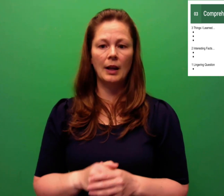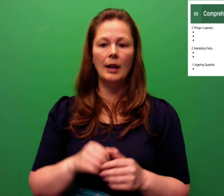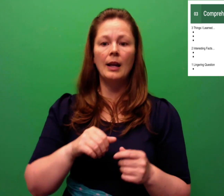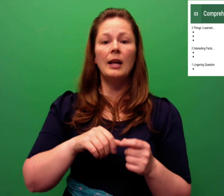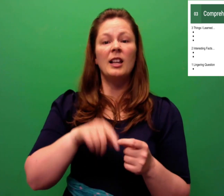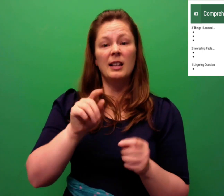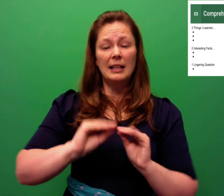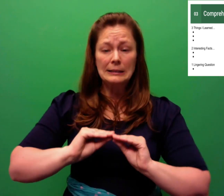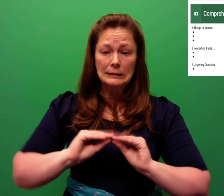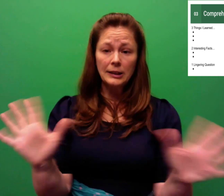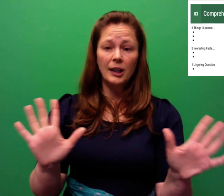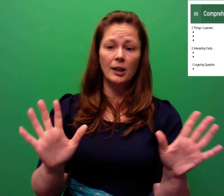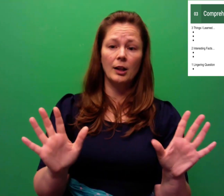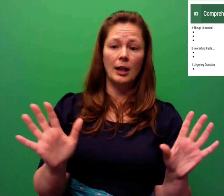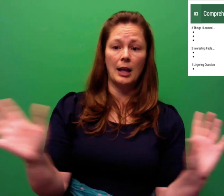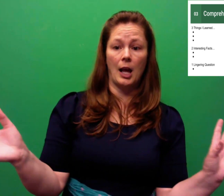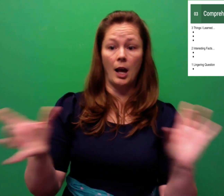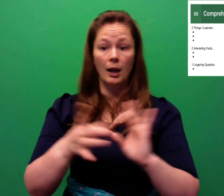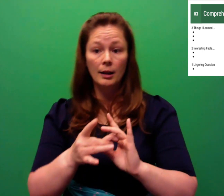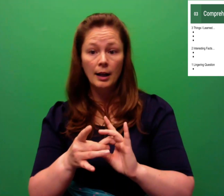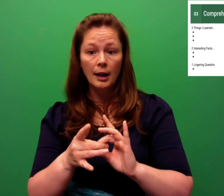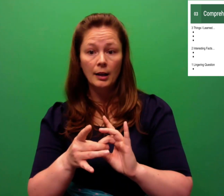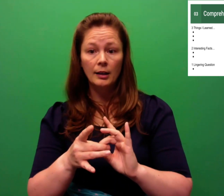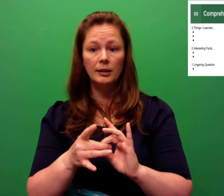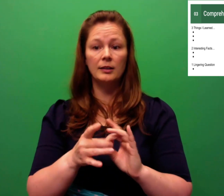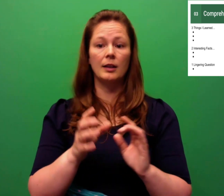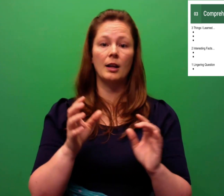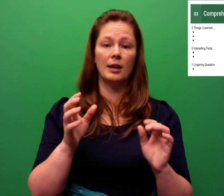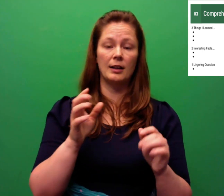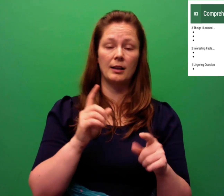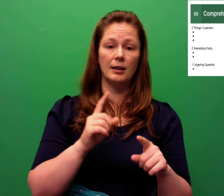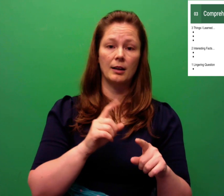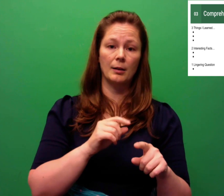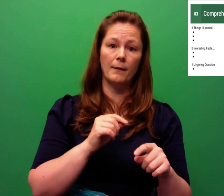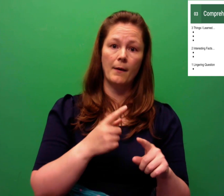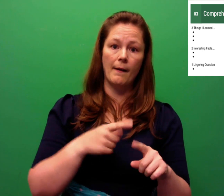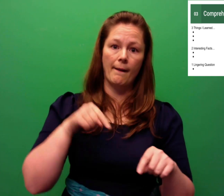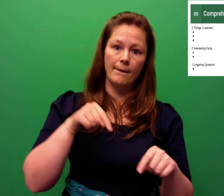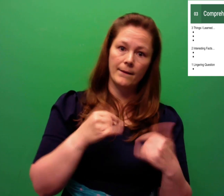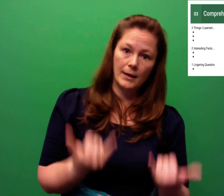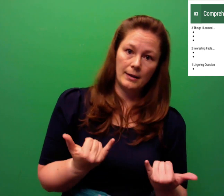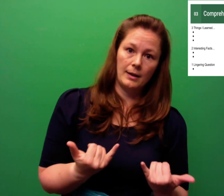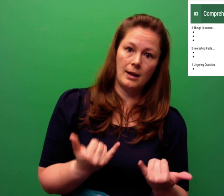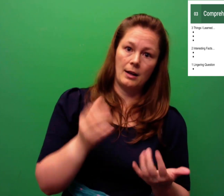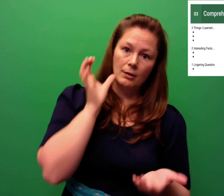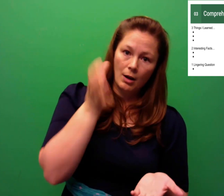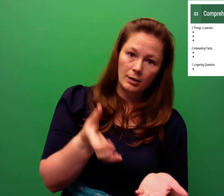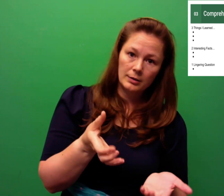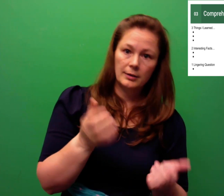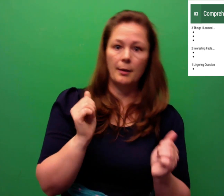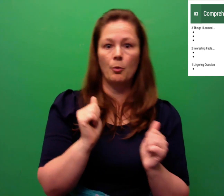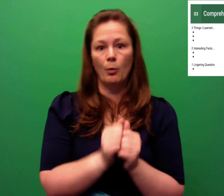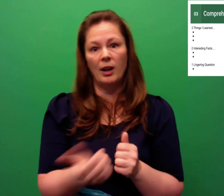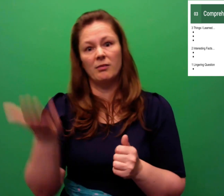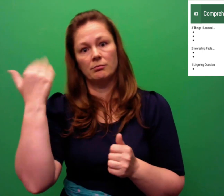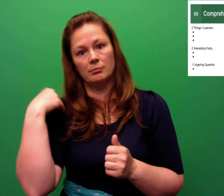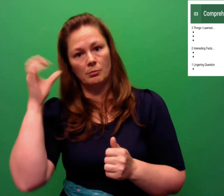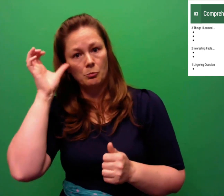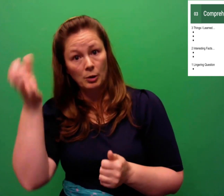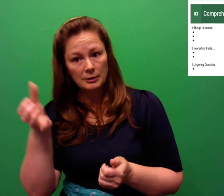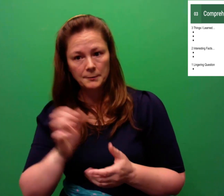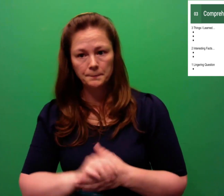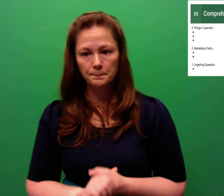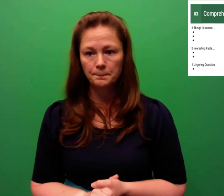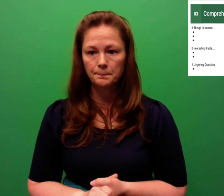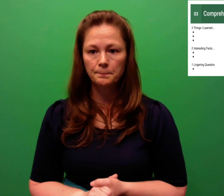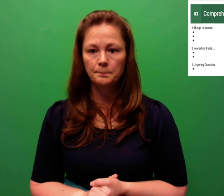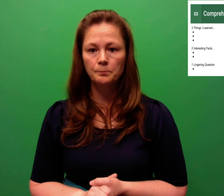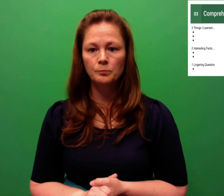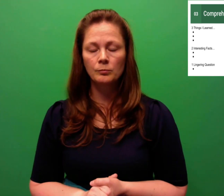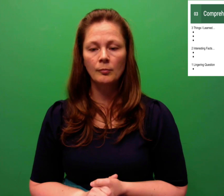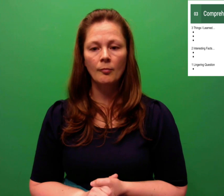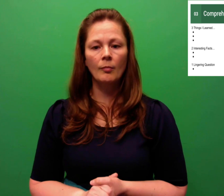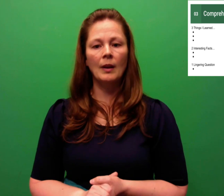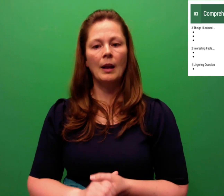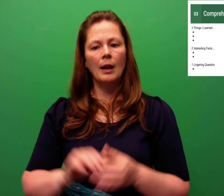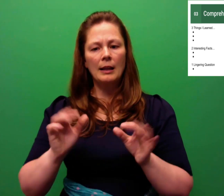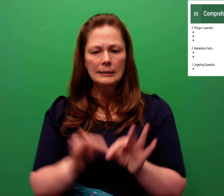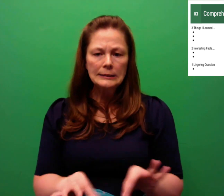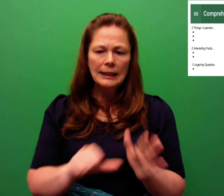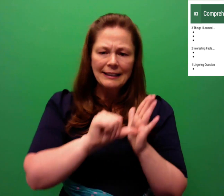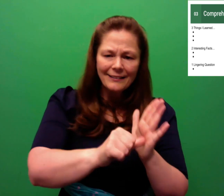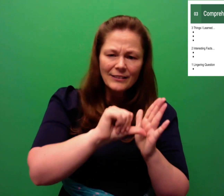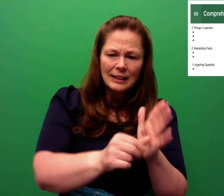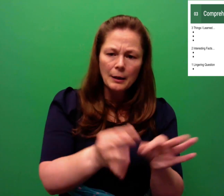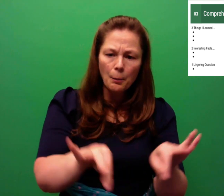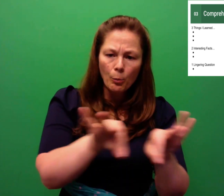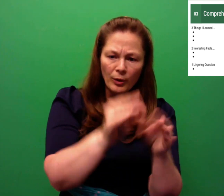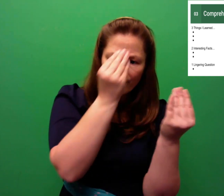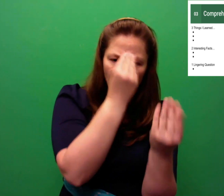this include providing or activating background knowledge explicitly noting